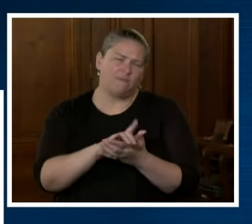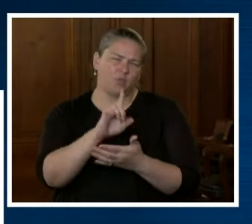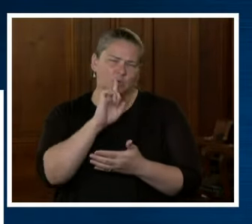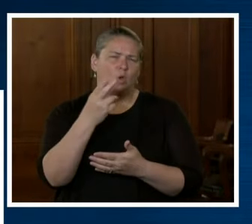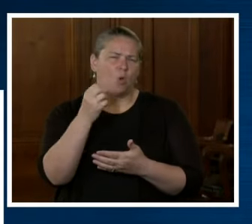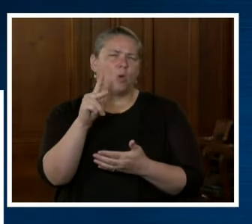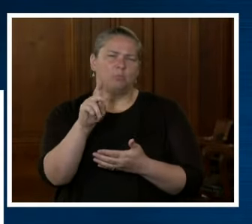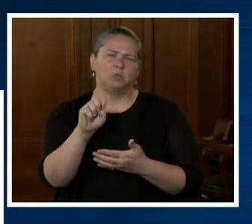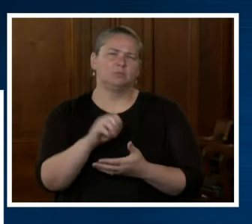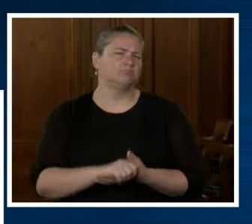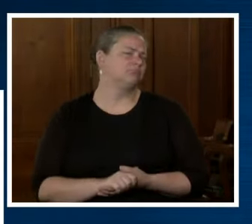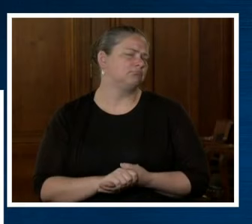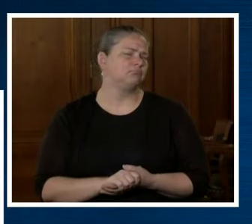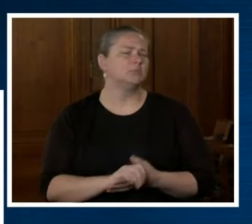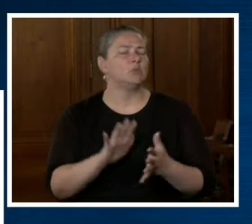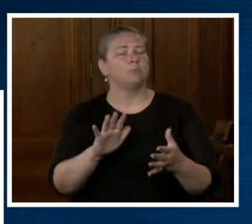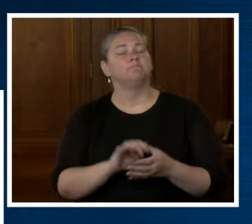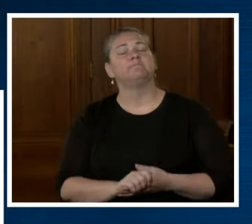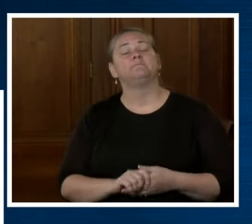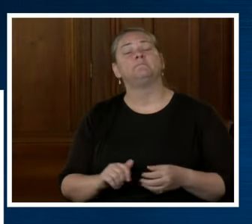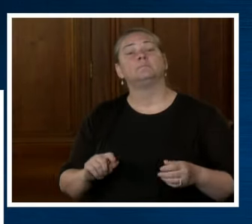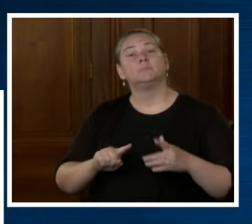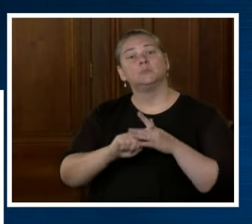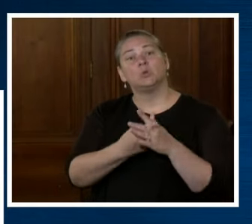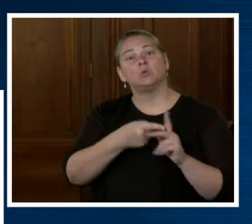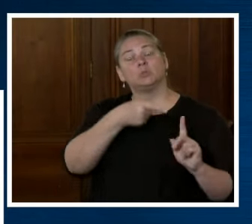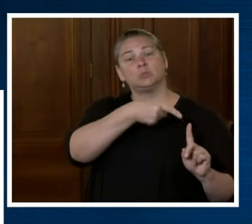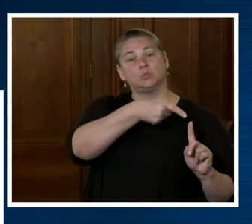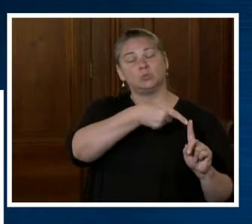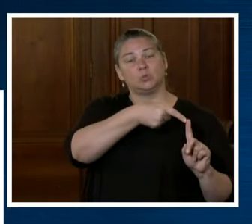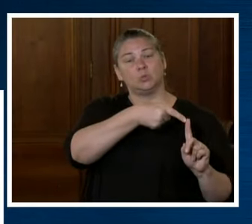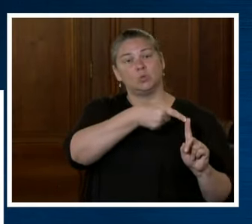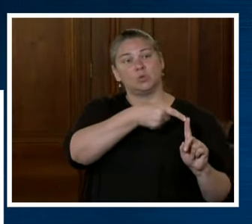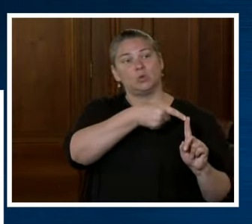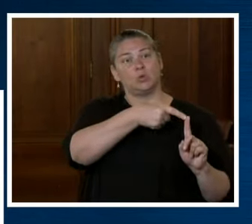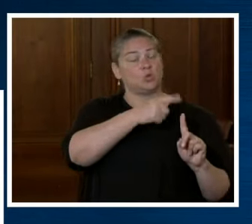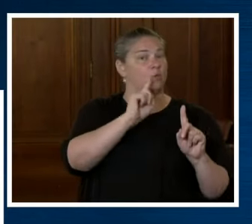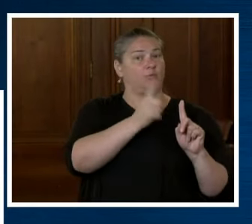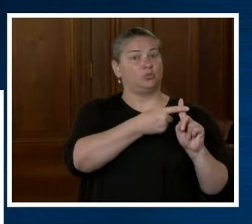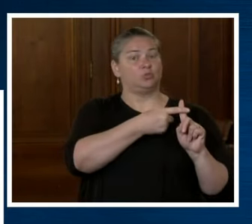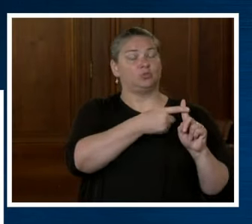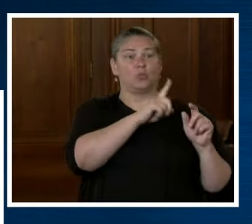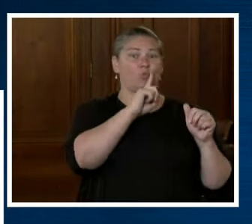OTHER ILLNESSES, THE FLU. WHAT THIS HAS DONE IN THREE